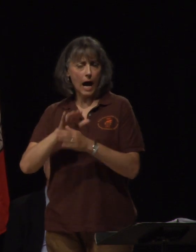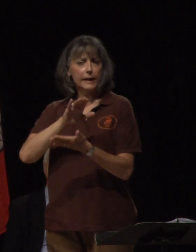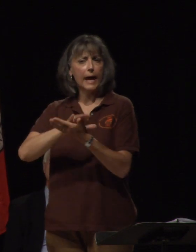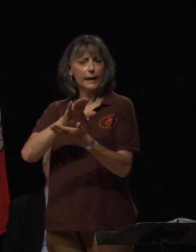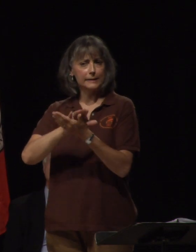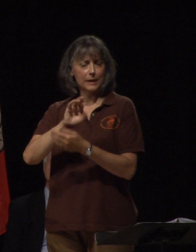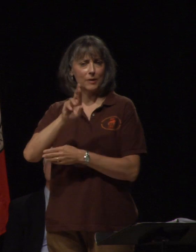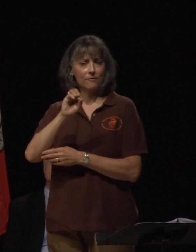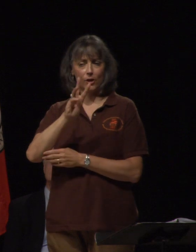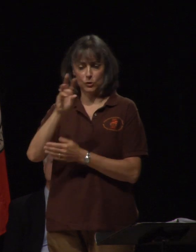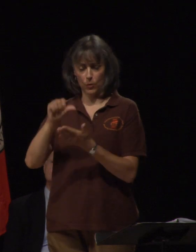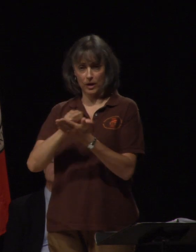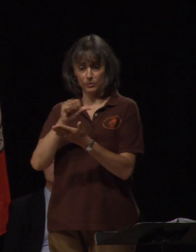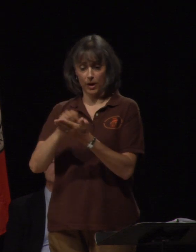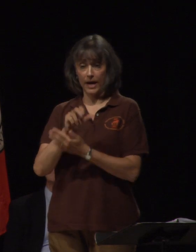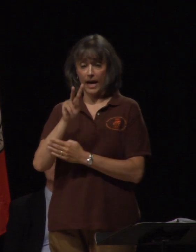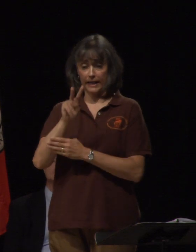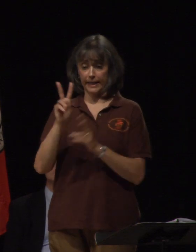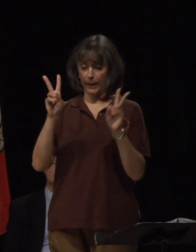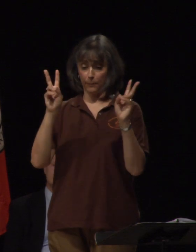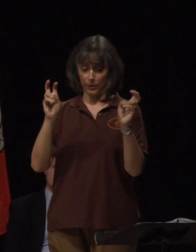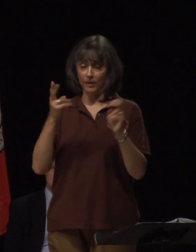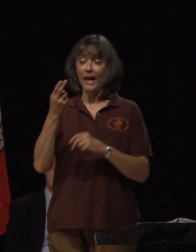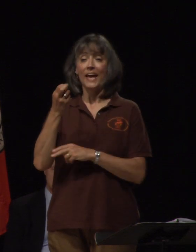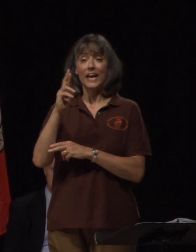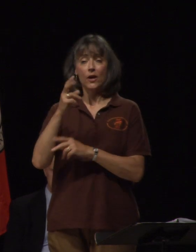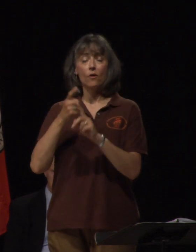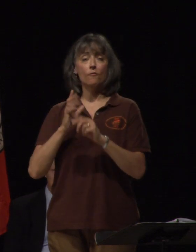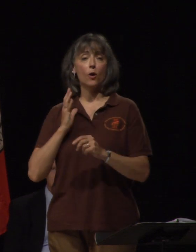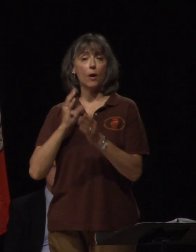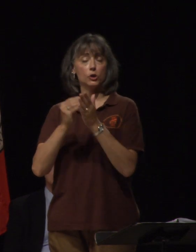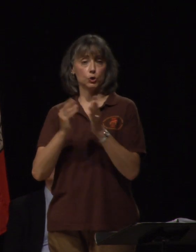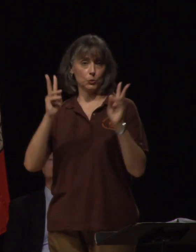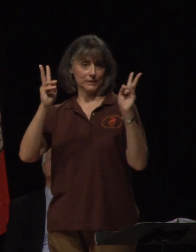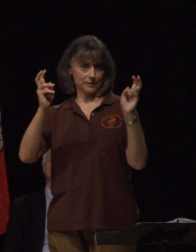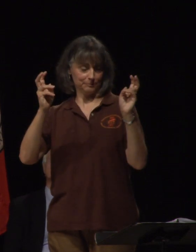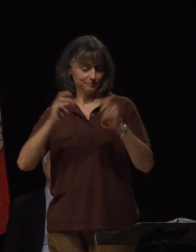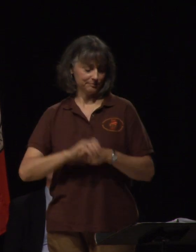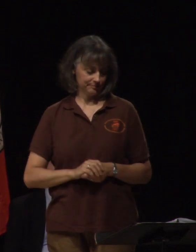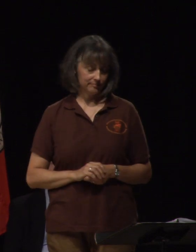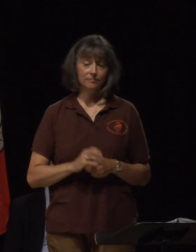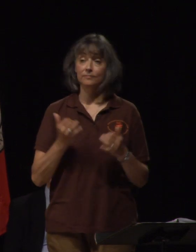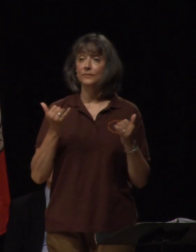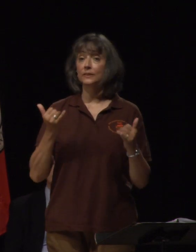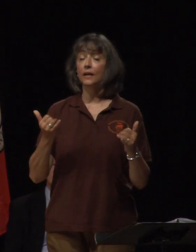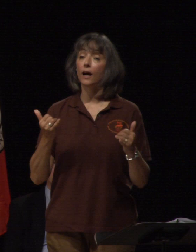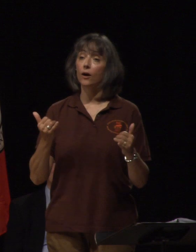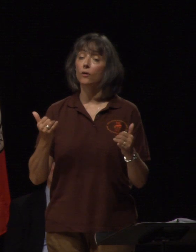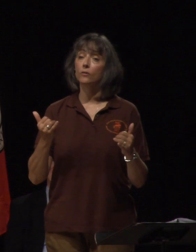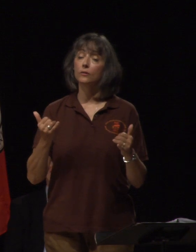JUST CLICK "HEAR FROM OUR STUDENTS." NOW, IT GIVES ME THE GREATEST